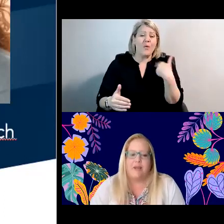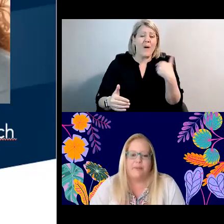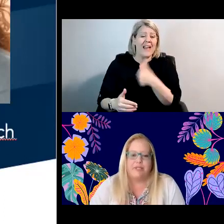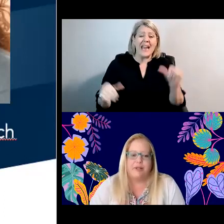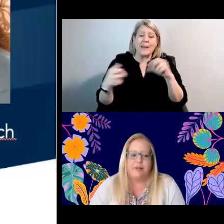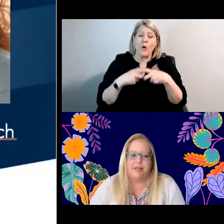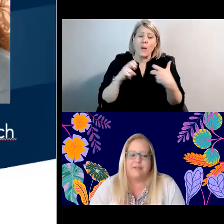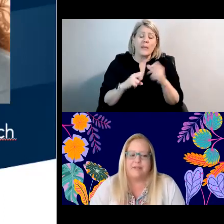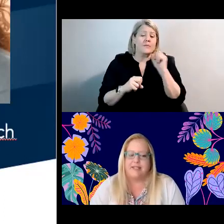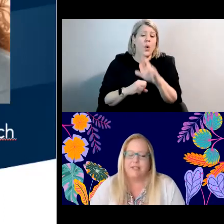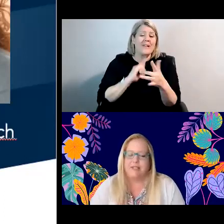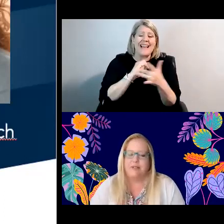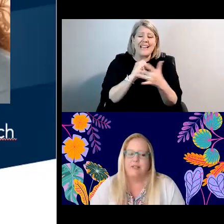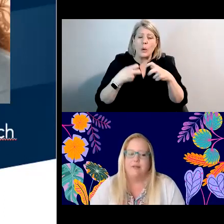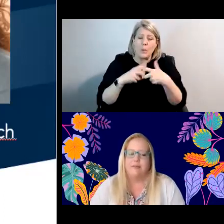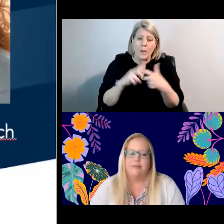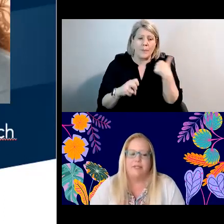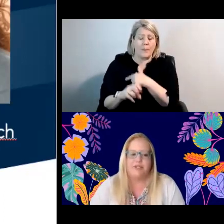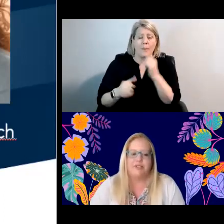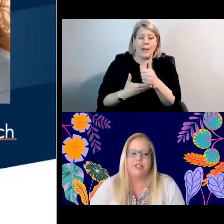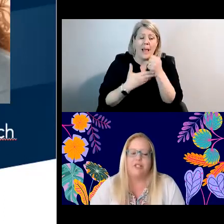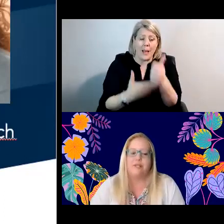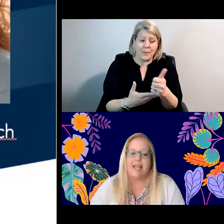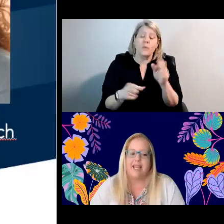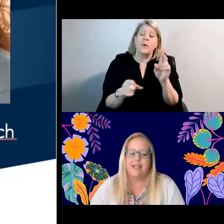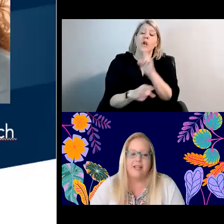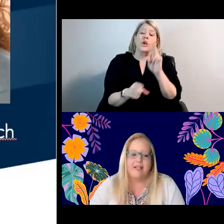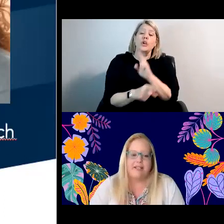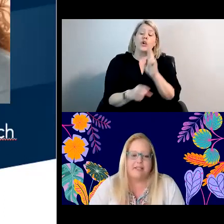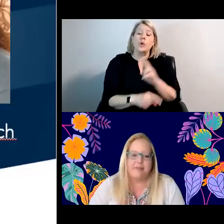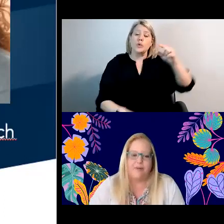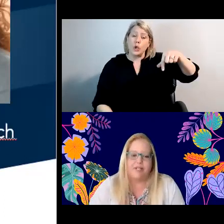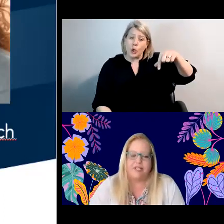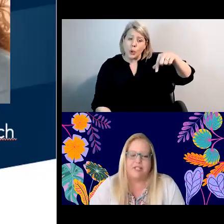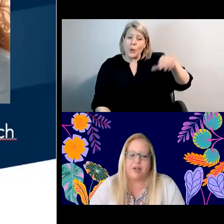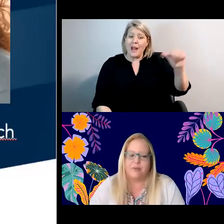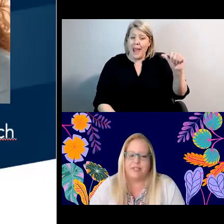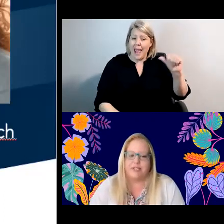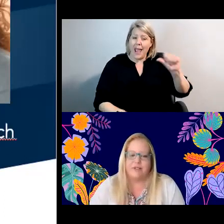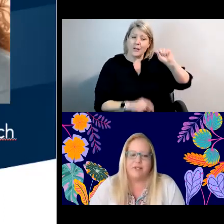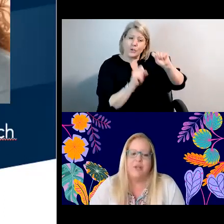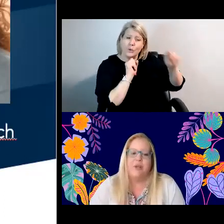and we will do our best to assist you. Please use the Q&A to submit questions for our presenters.